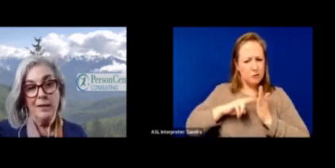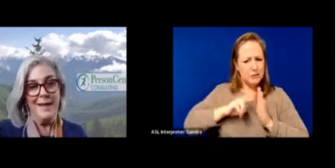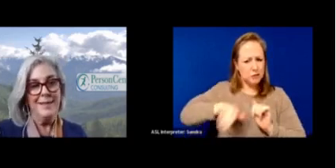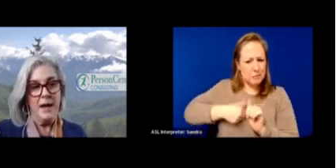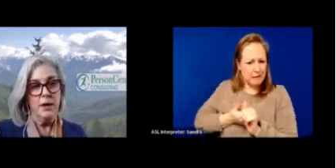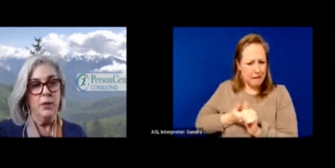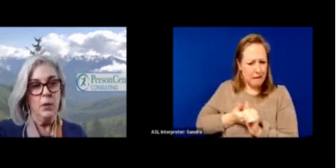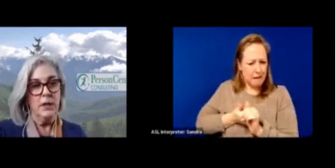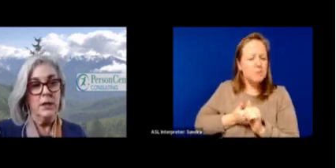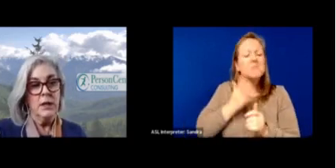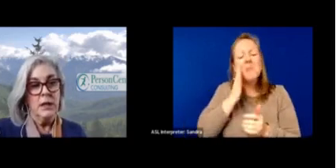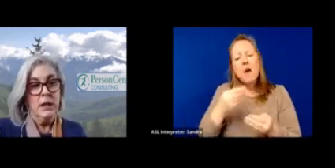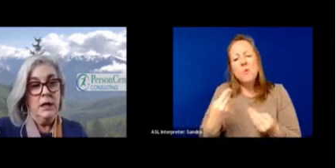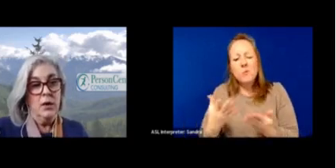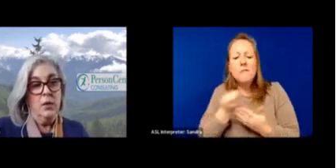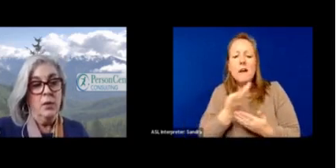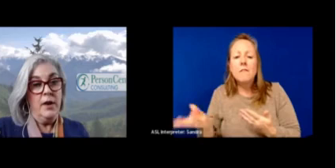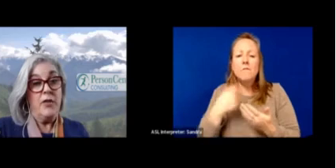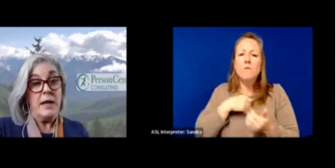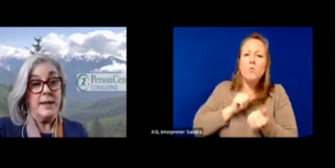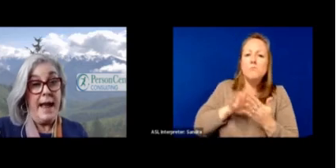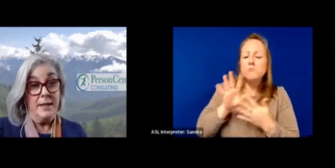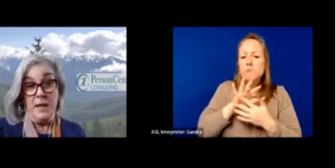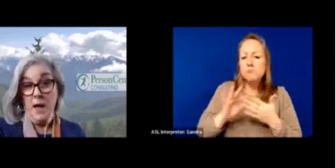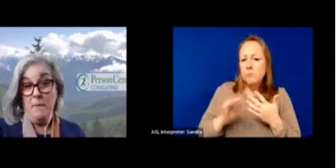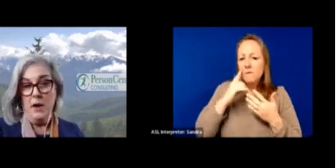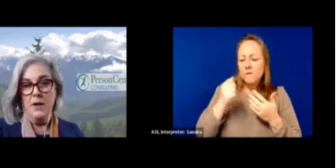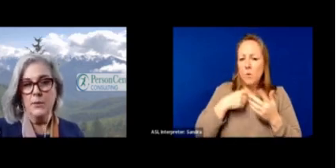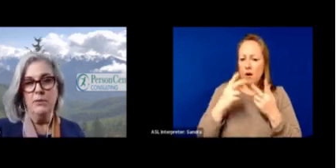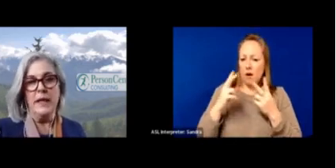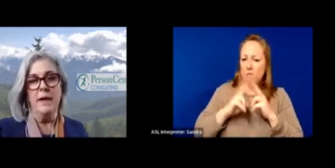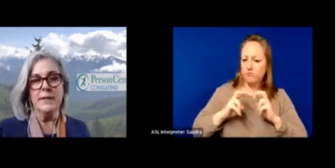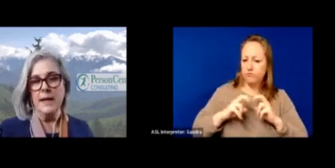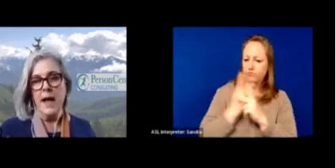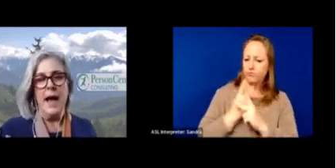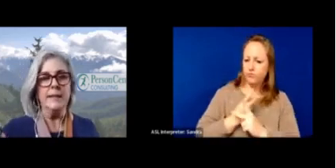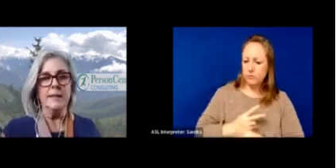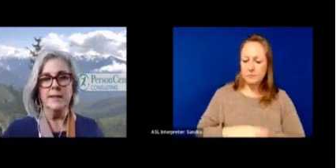you know, and perhaps that's really appropriate when people are in a vulnerable position,